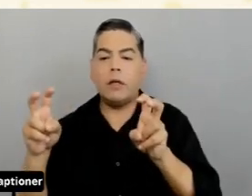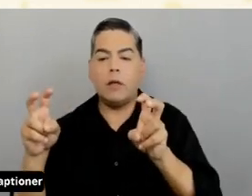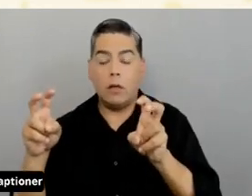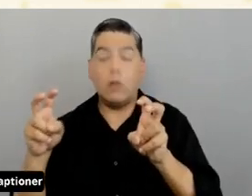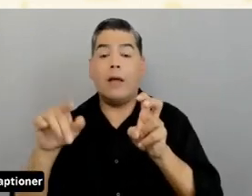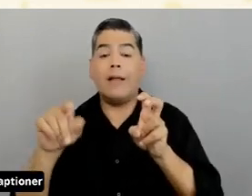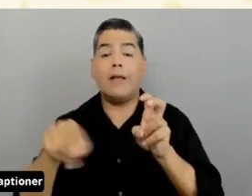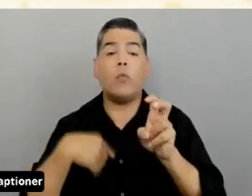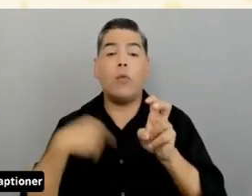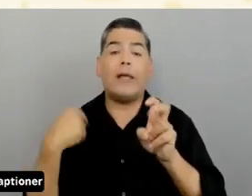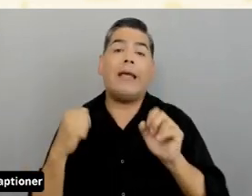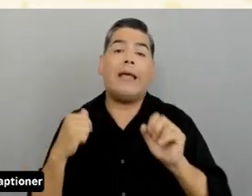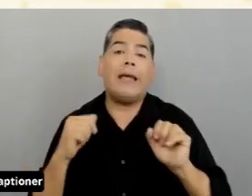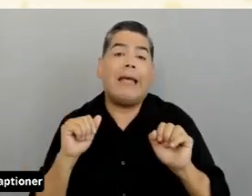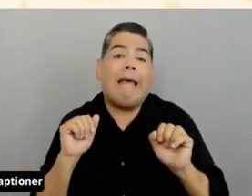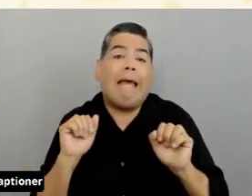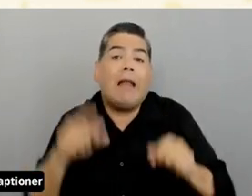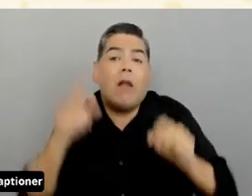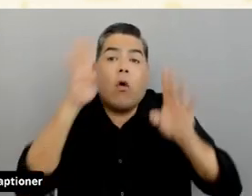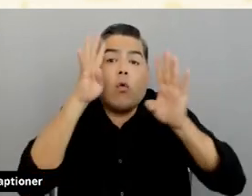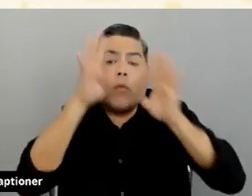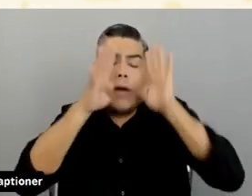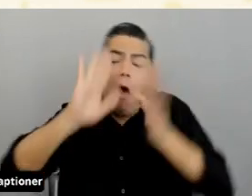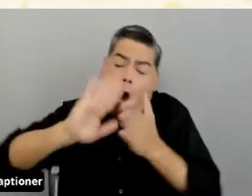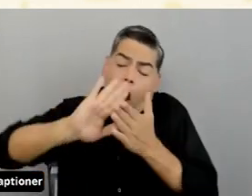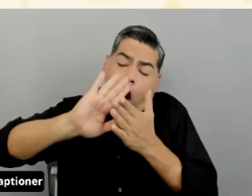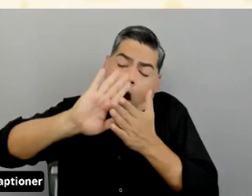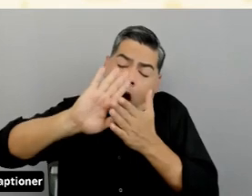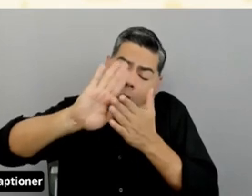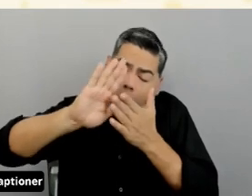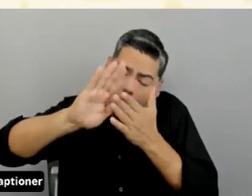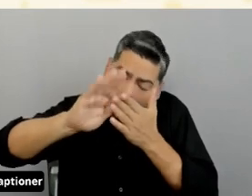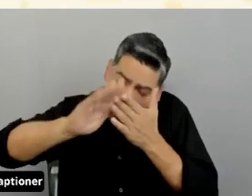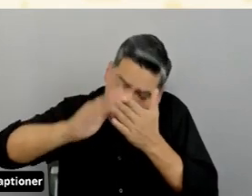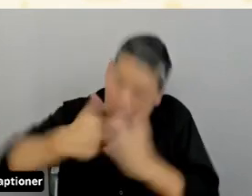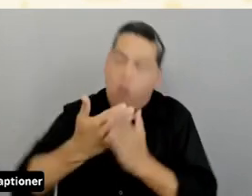to create all the colors available? So you can use all of them, whatever you want.